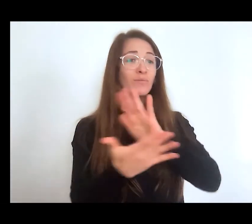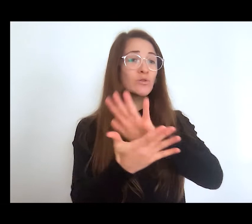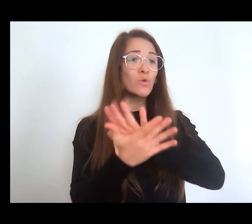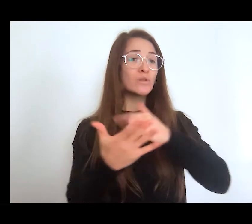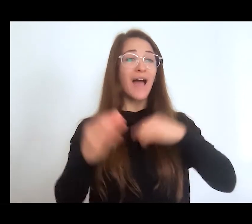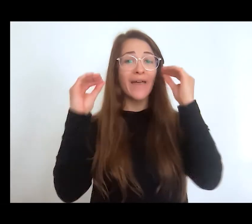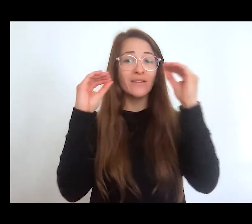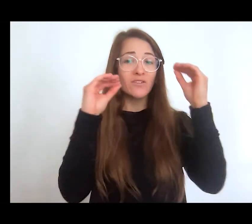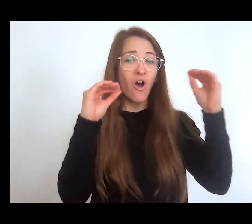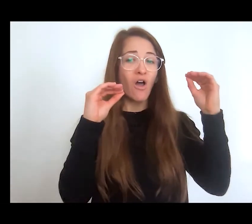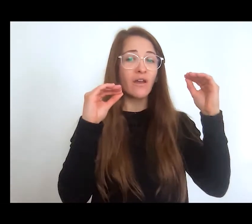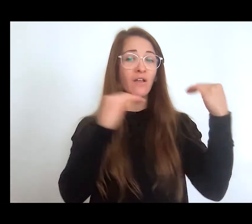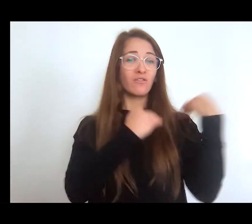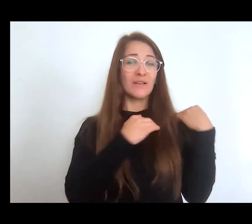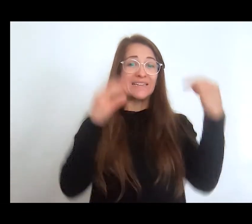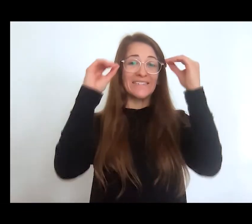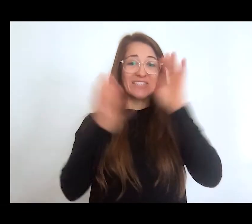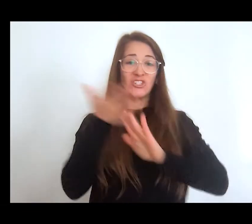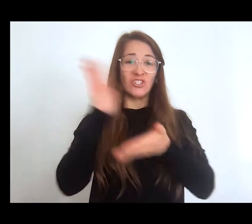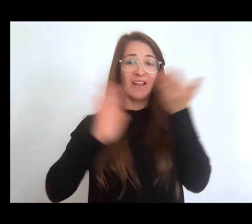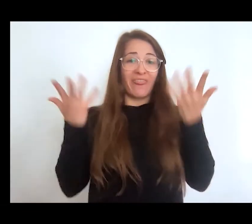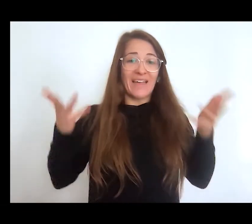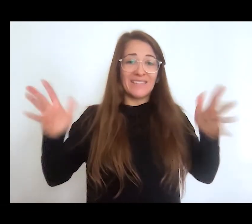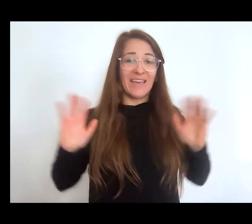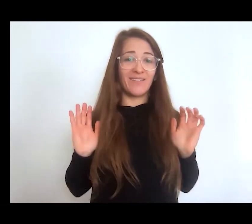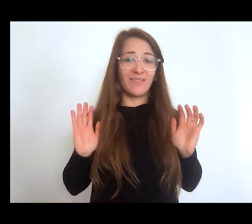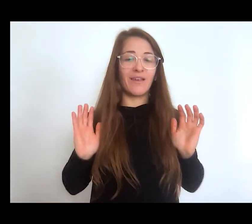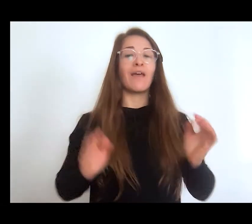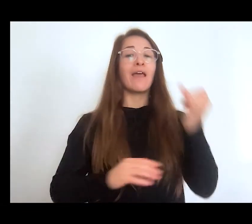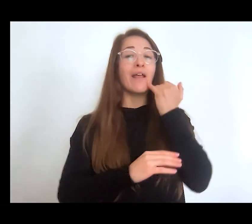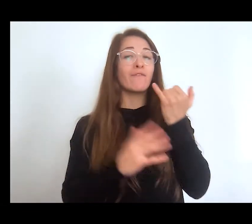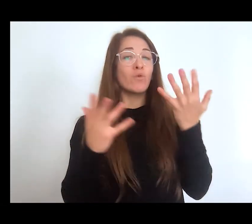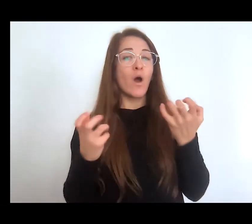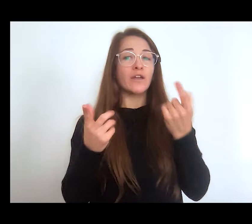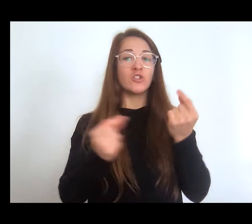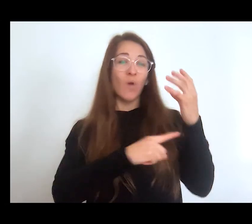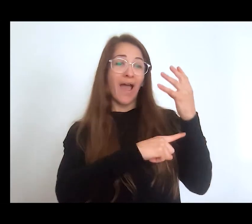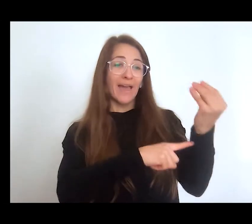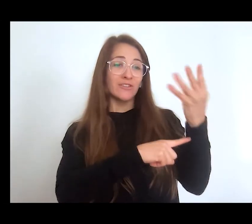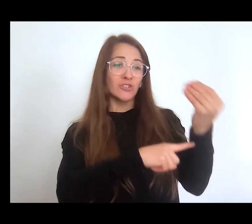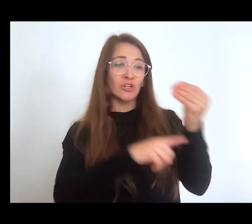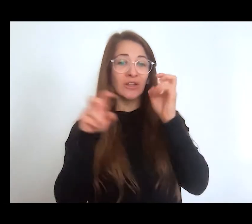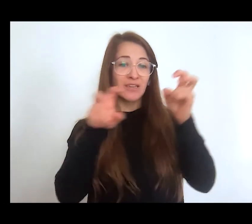HOWEVER, IN SOME OF THE SCHOOLS IN YOU WANT TO DO